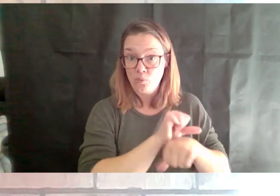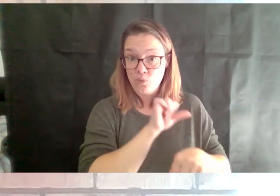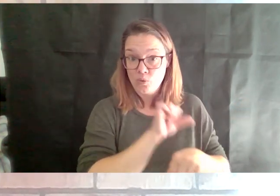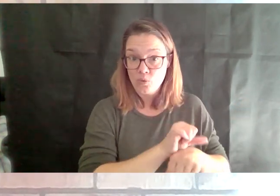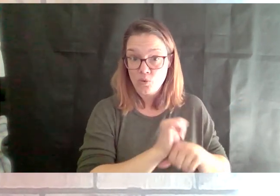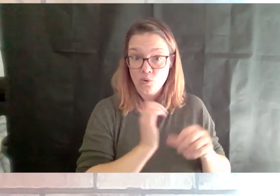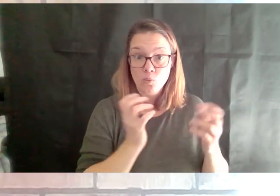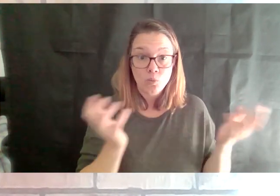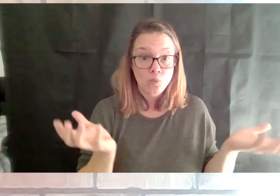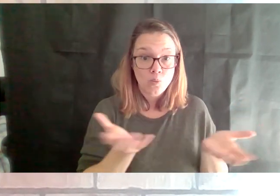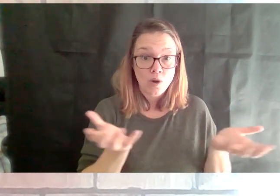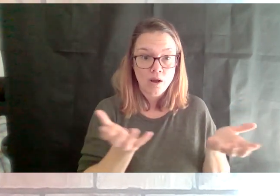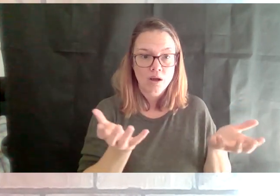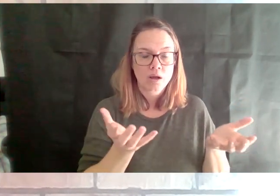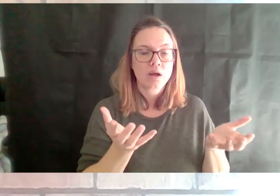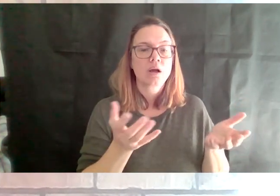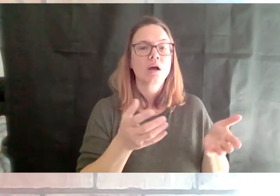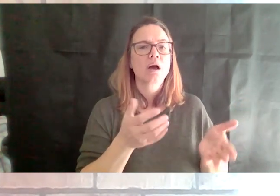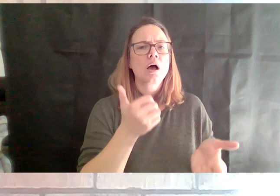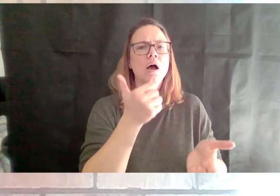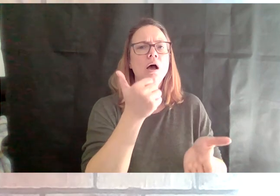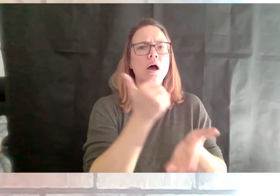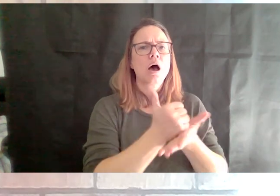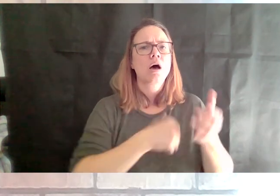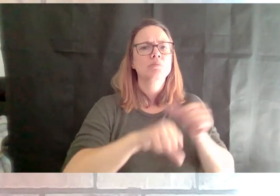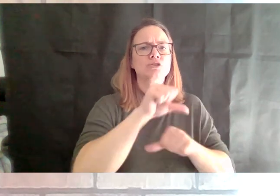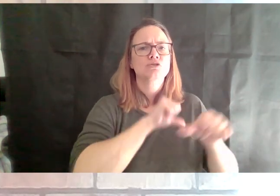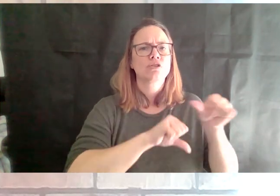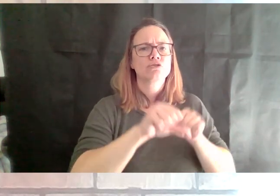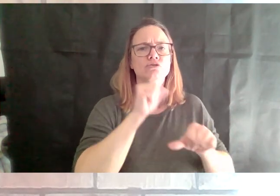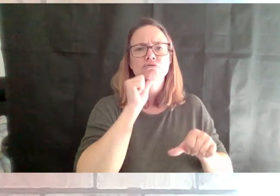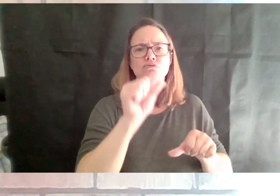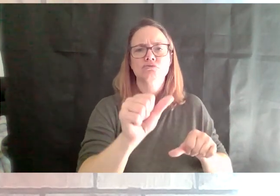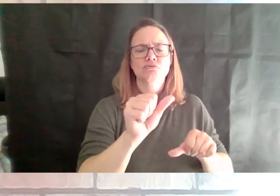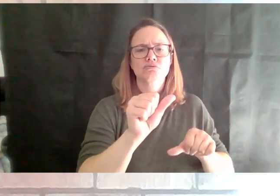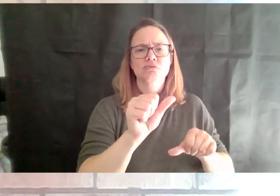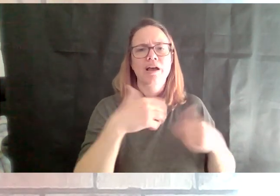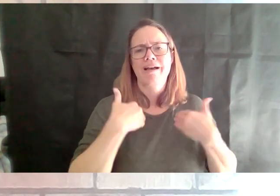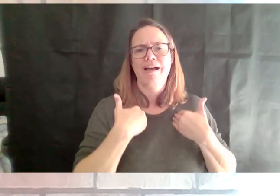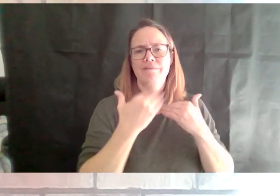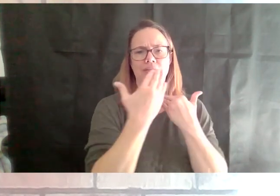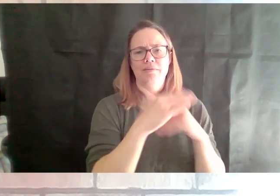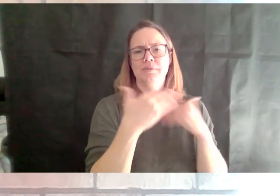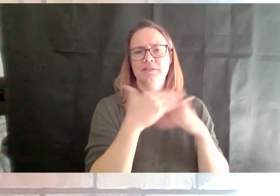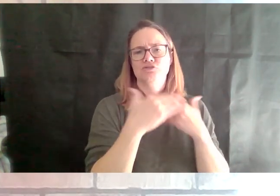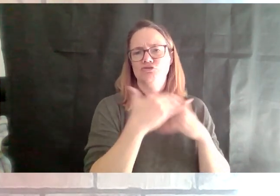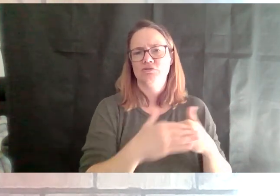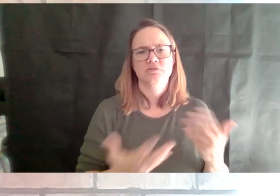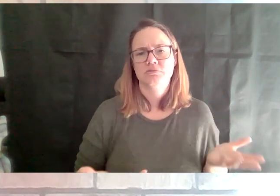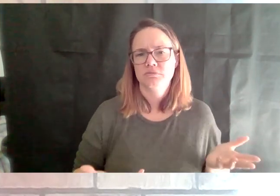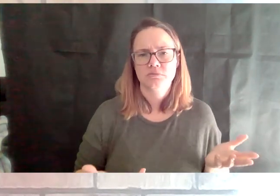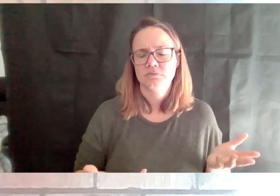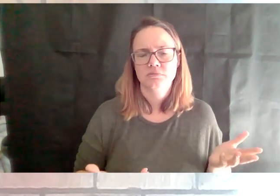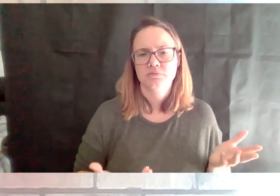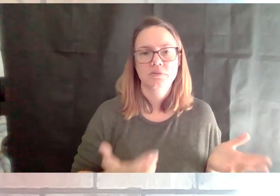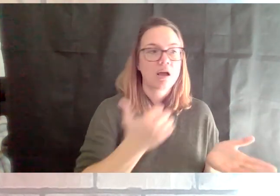is to go above and beyond what is expected of us when we're interacting and working together with them to help